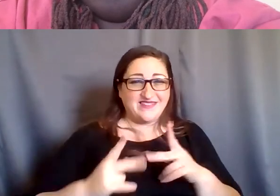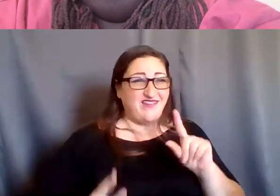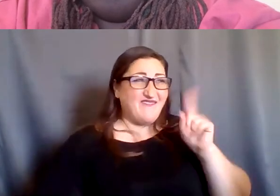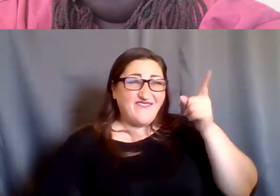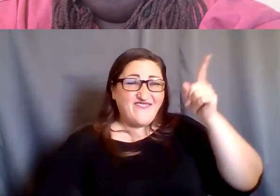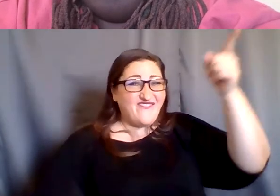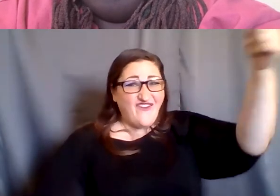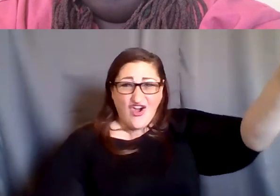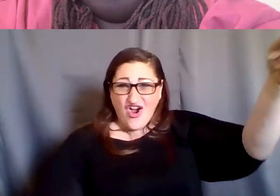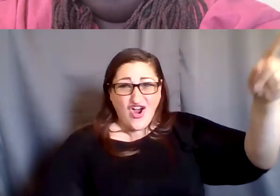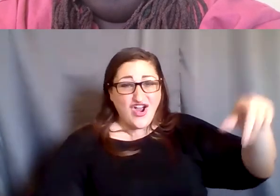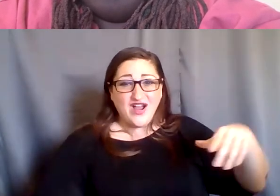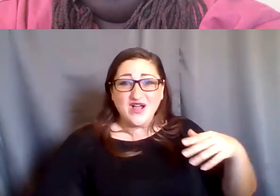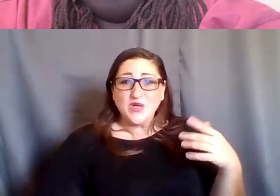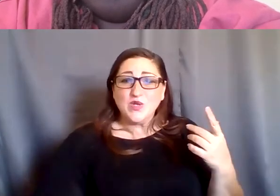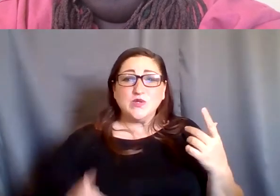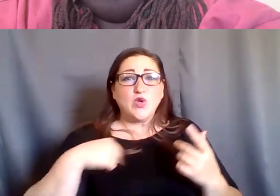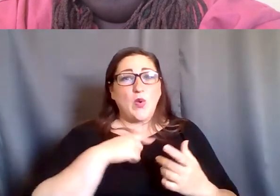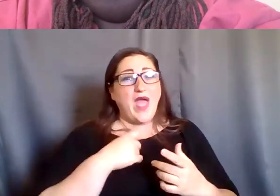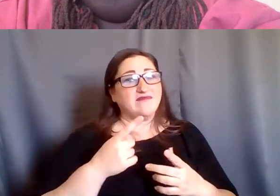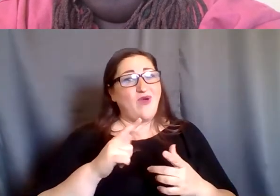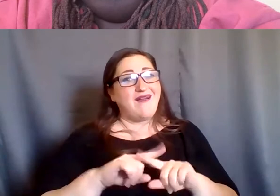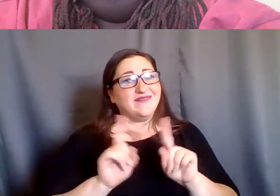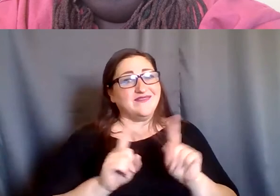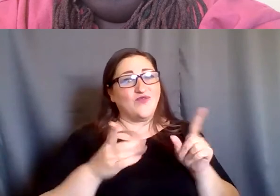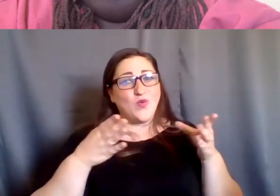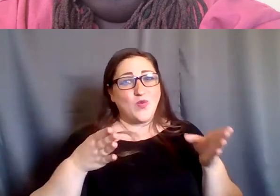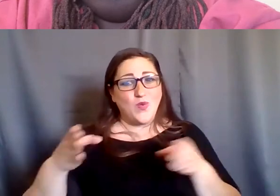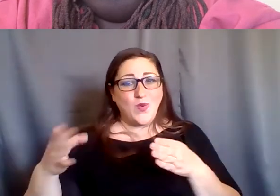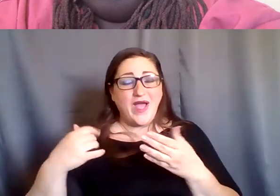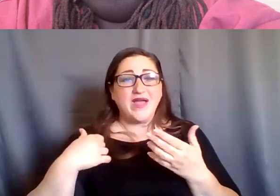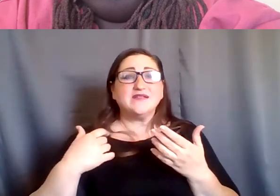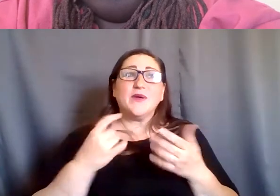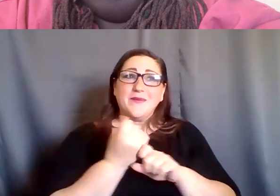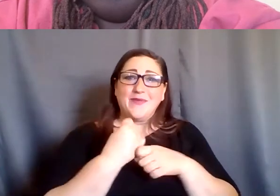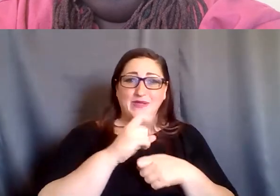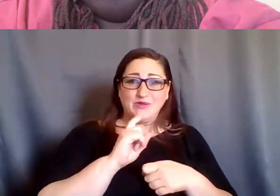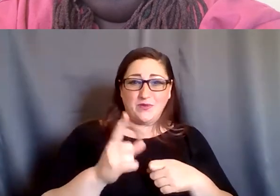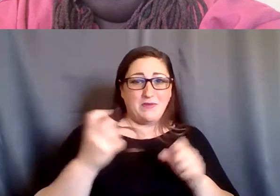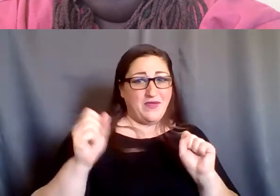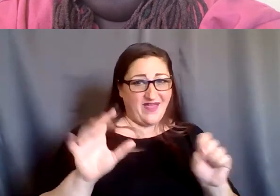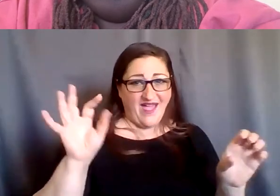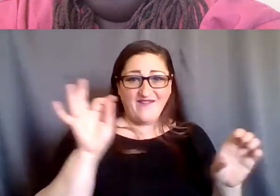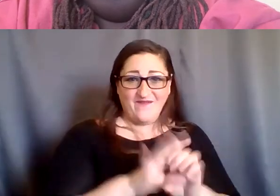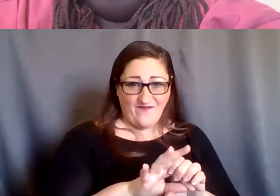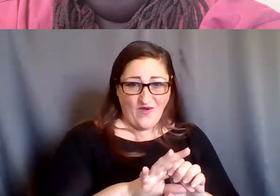So we’ve got to have alternate means of making sure that people can get those ballots. And we need to support the United States